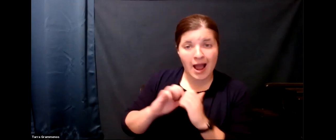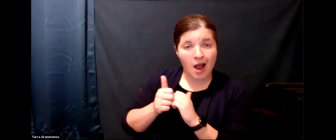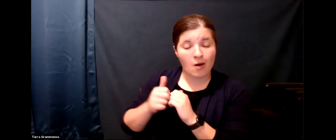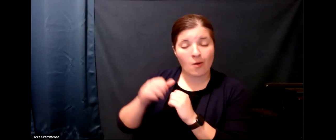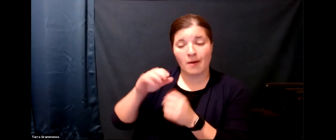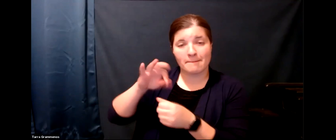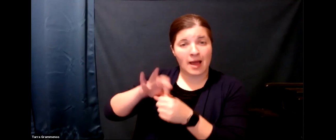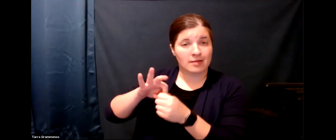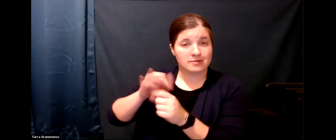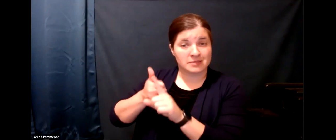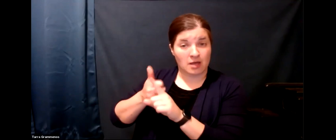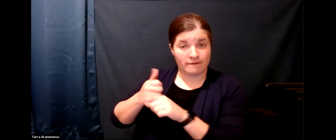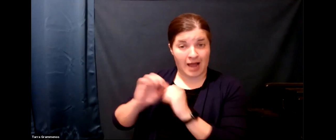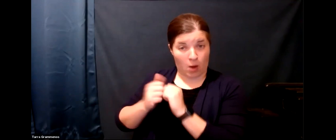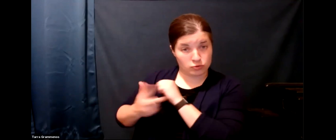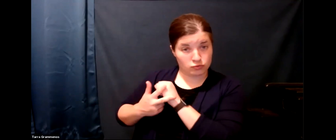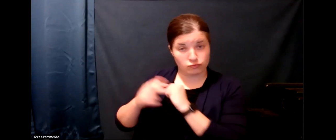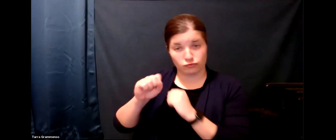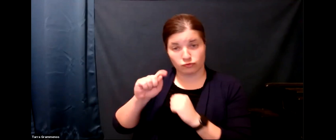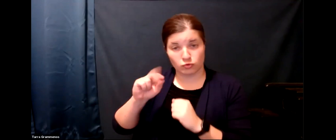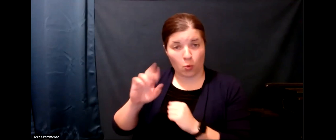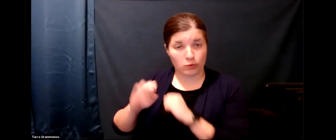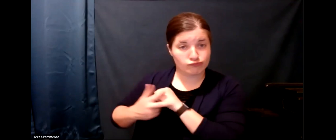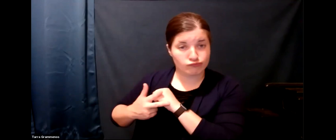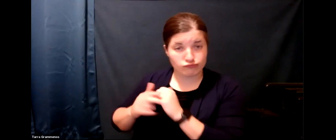Michael Wall: If you like.